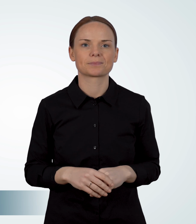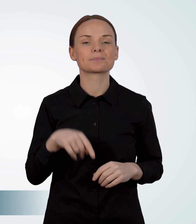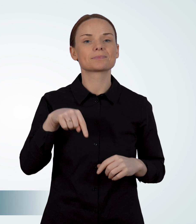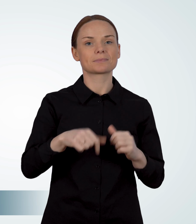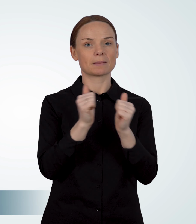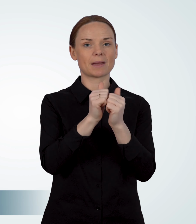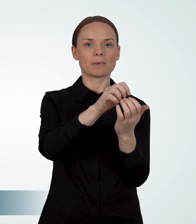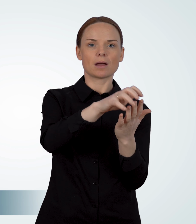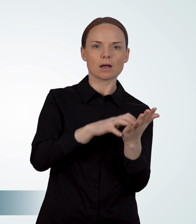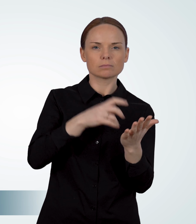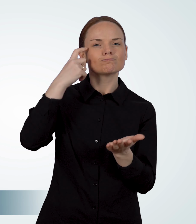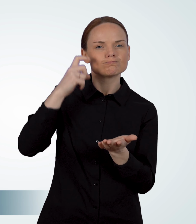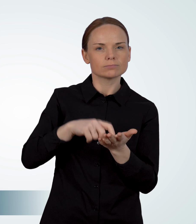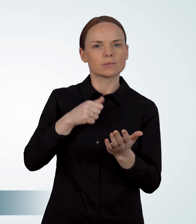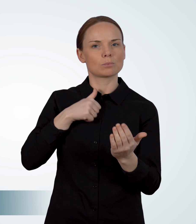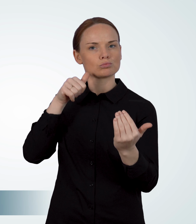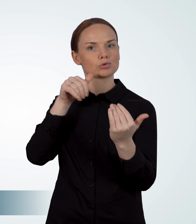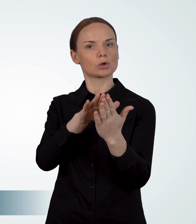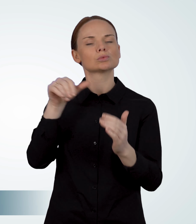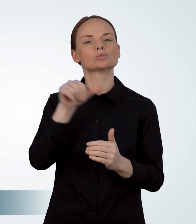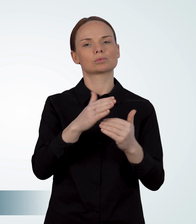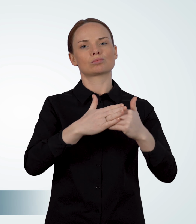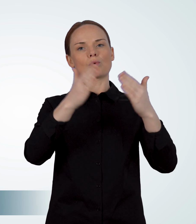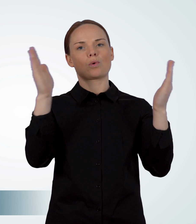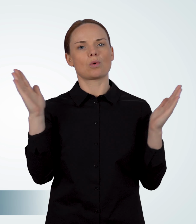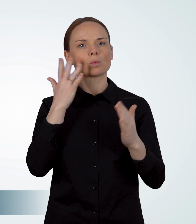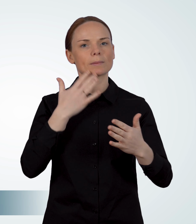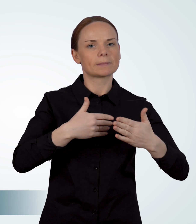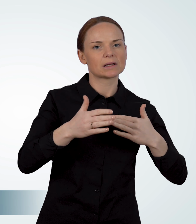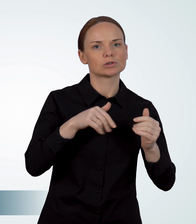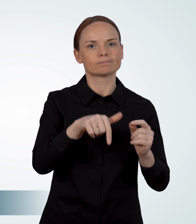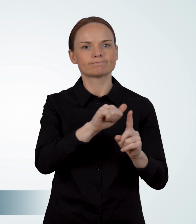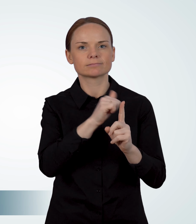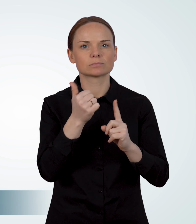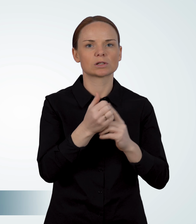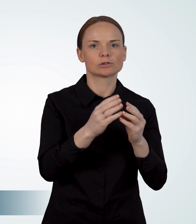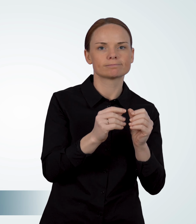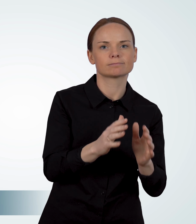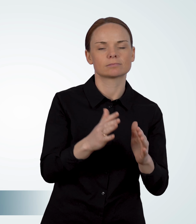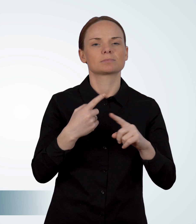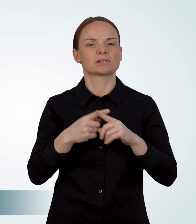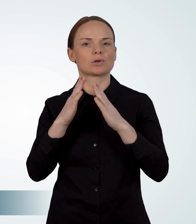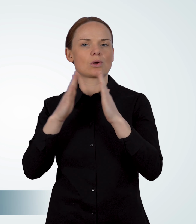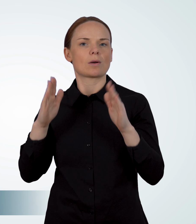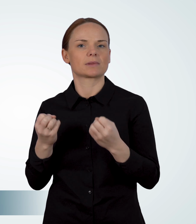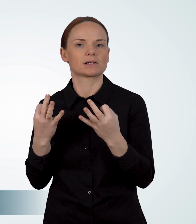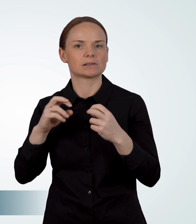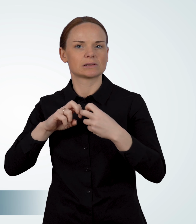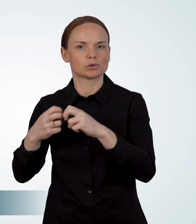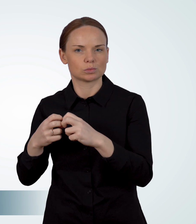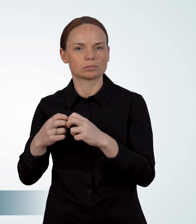This Issues Paper recognises that there should be a broad approach to dealing with housing and homelessness issues.